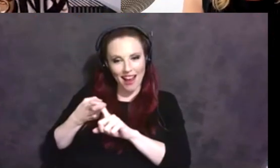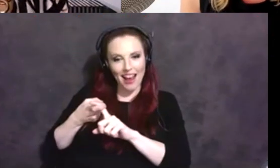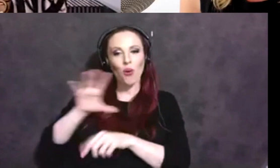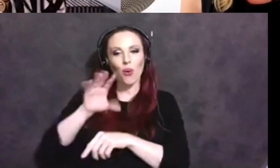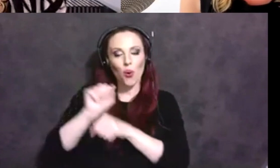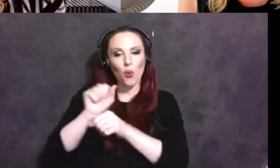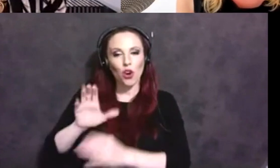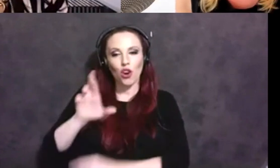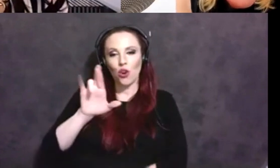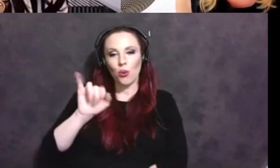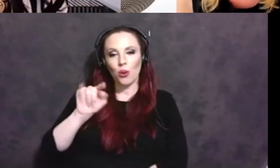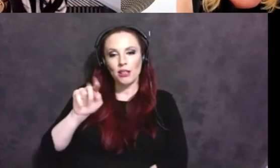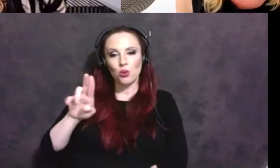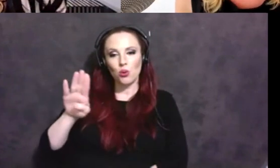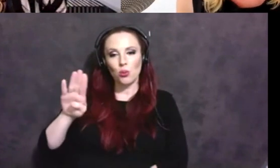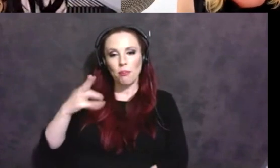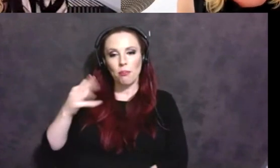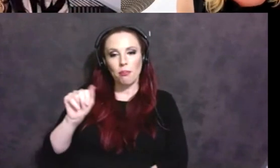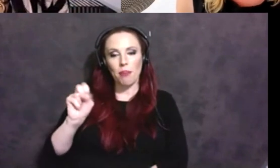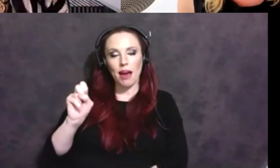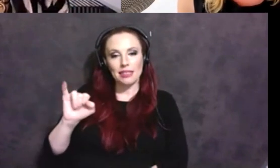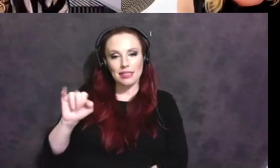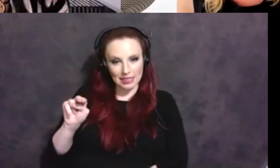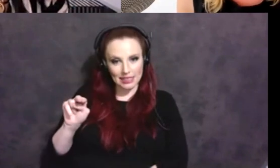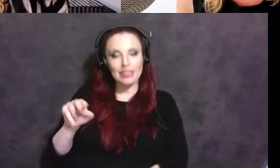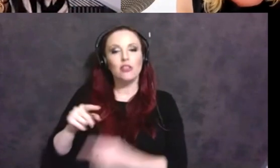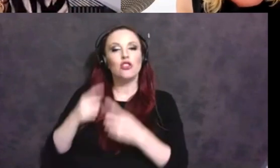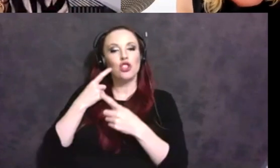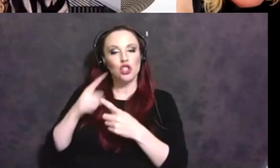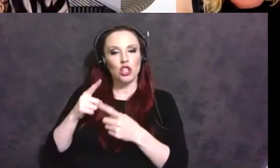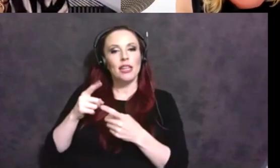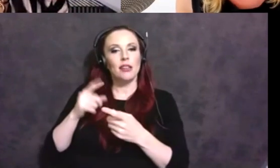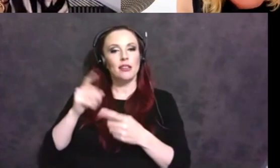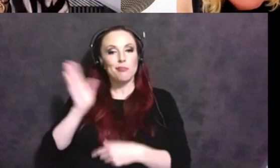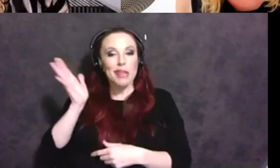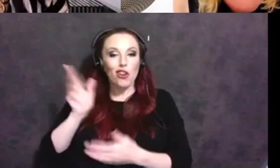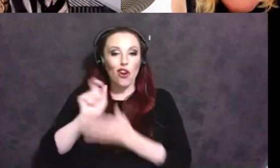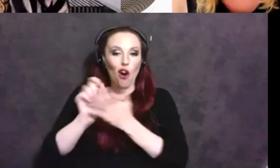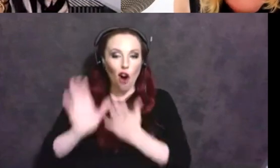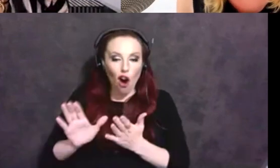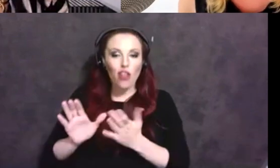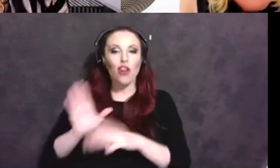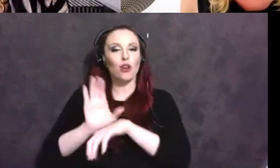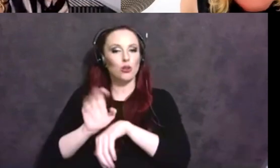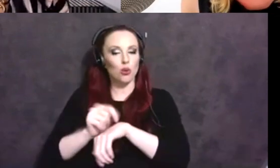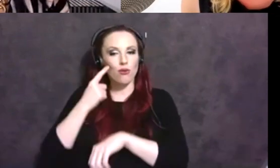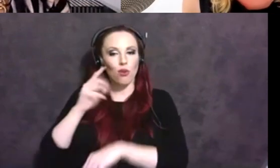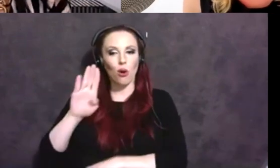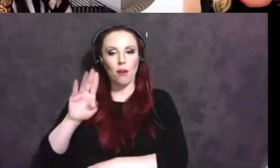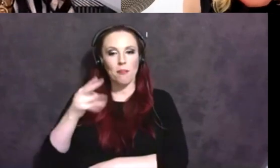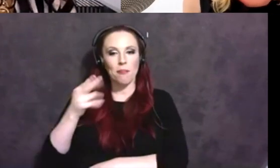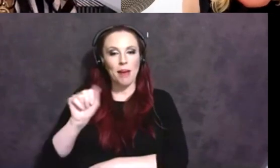Today we are discussing Leading & Living through Fear, Bias & Othering" with my friend and